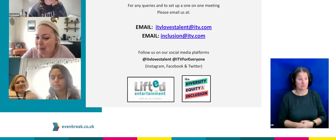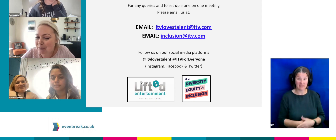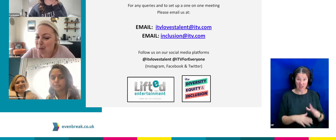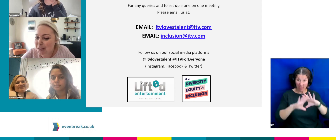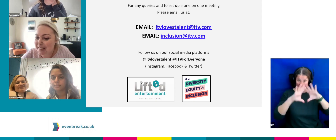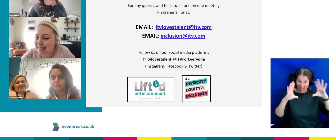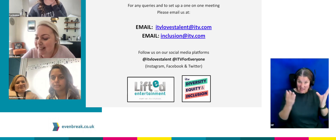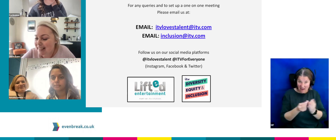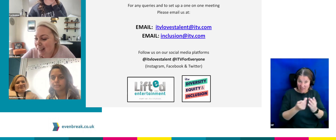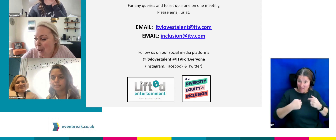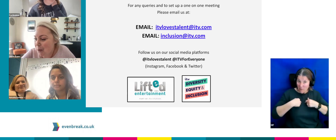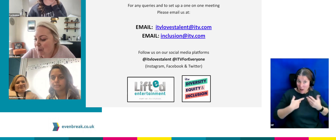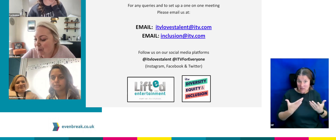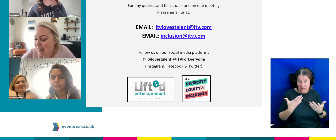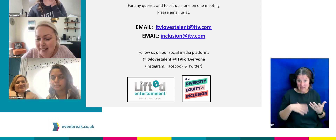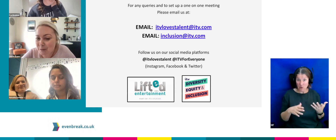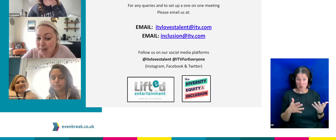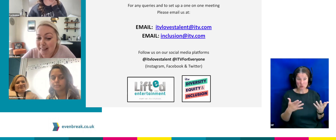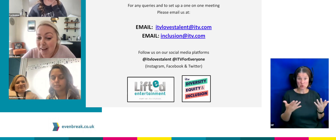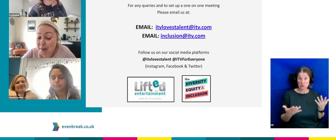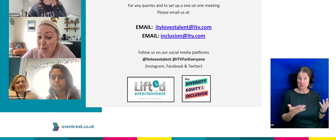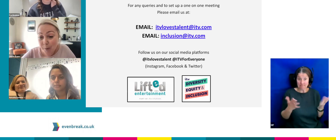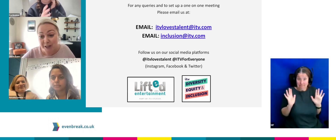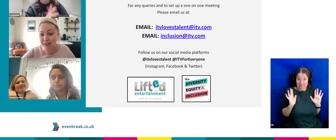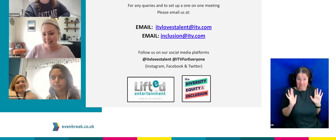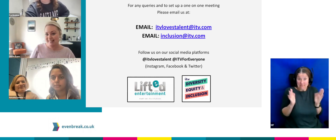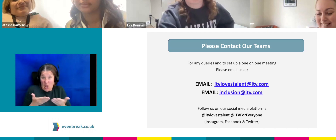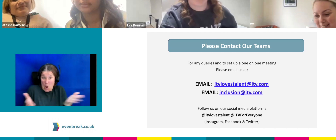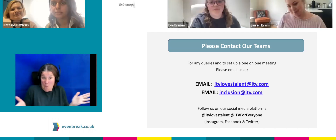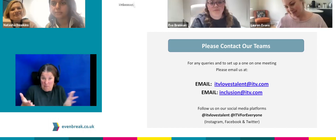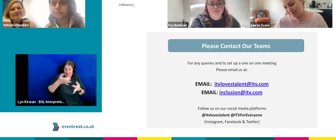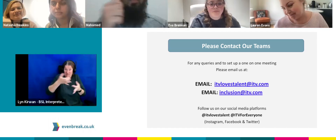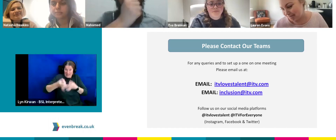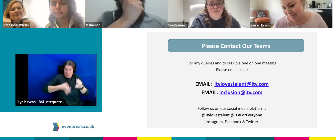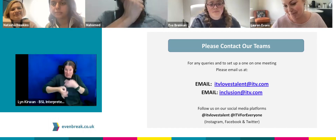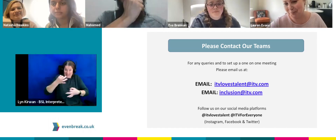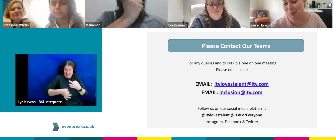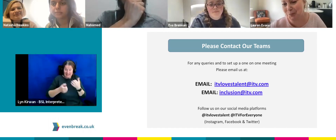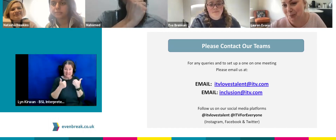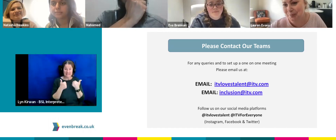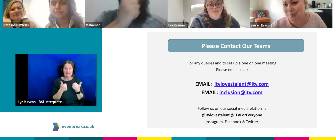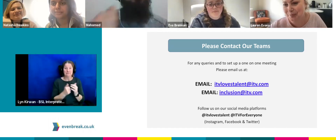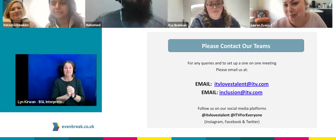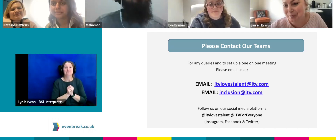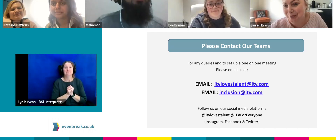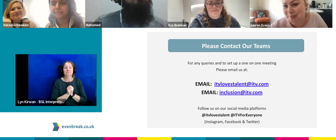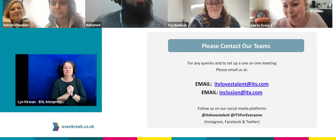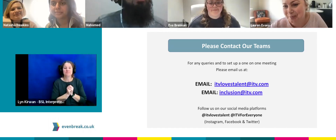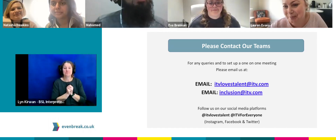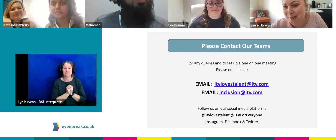Mahomed, if you wanted to please open up for questions.